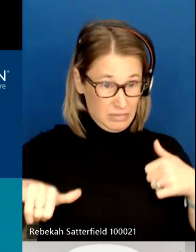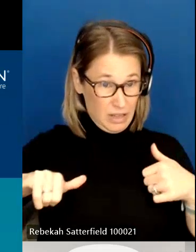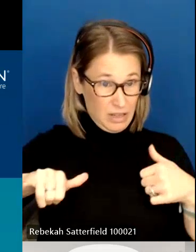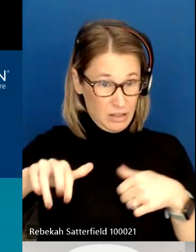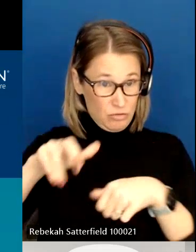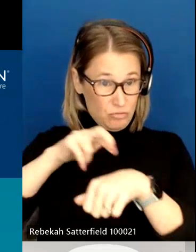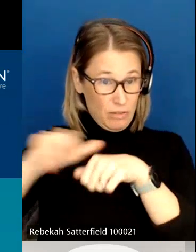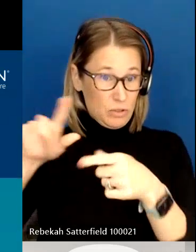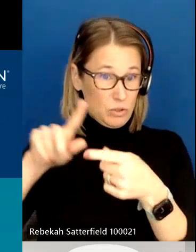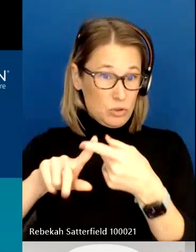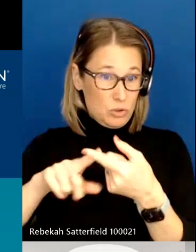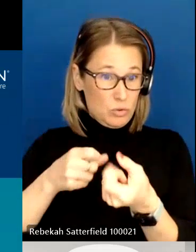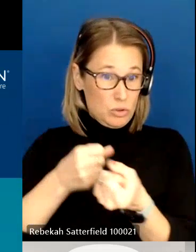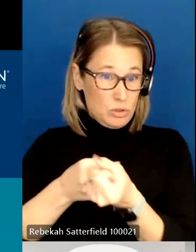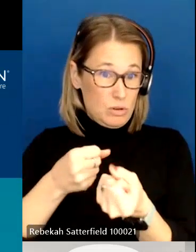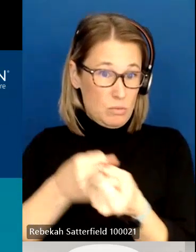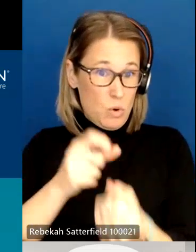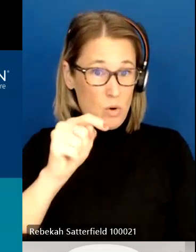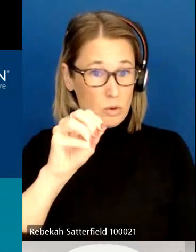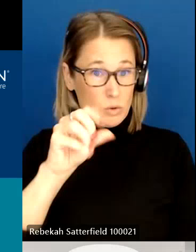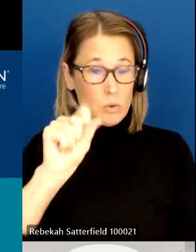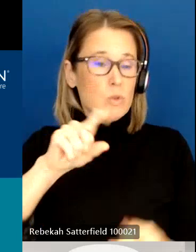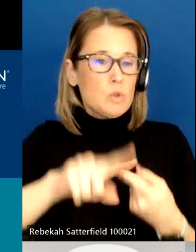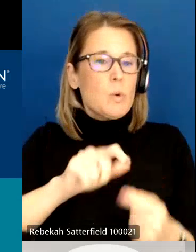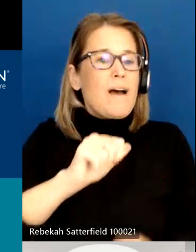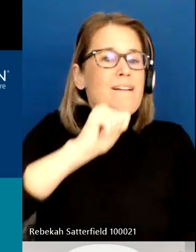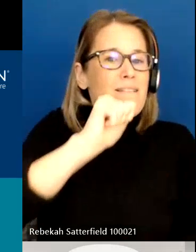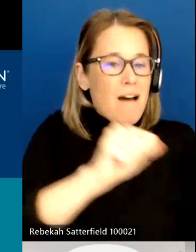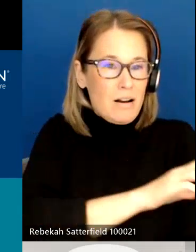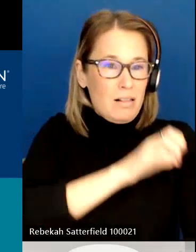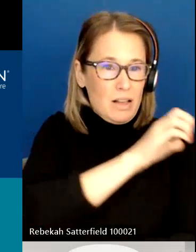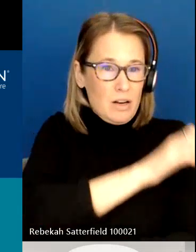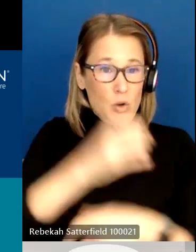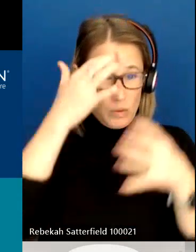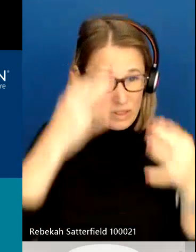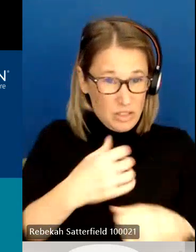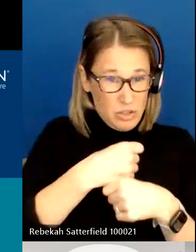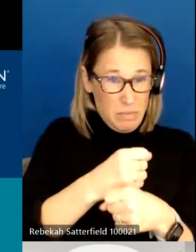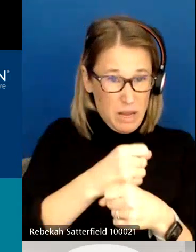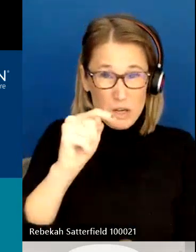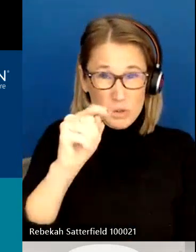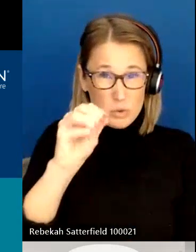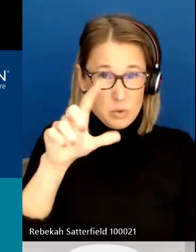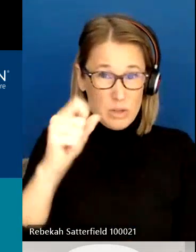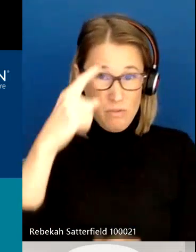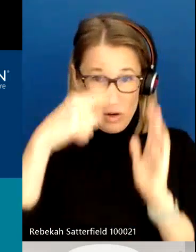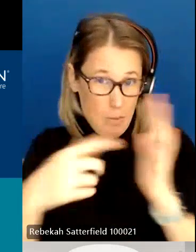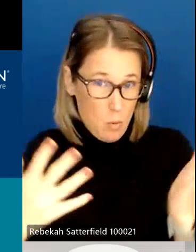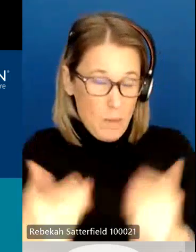tools to nonclinic decision making tools and the examples they gave were billing scheduling and